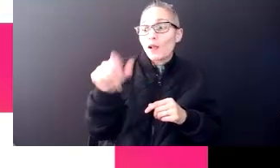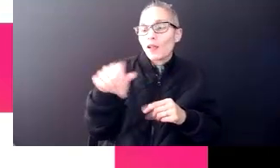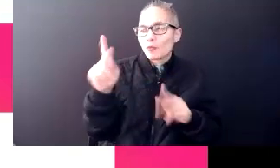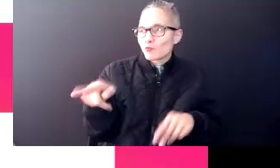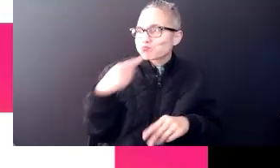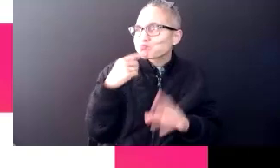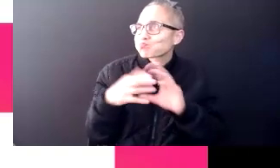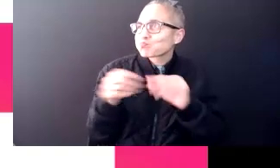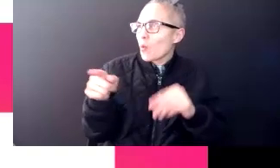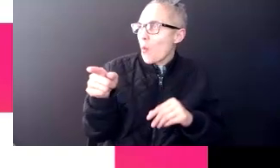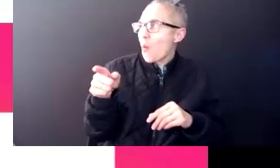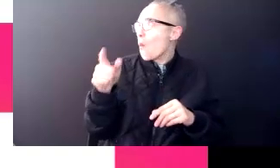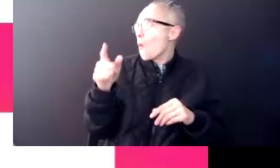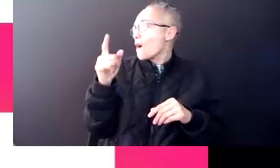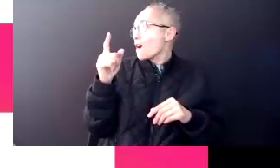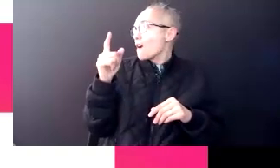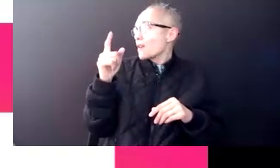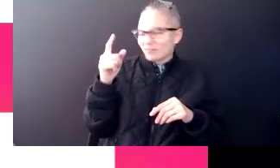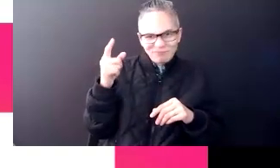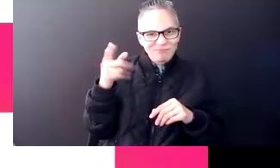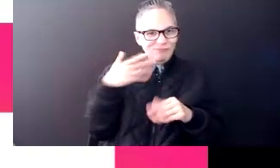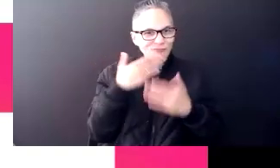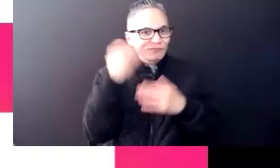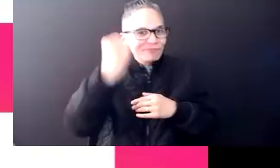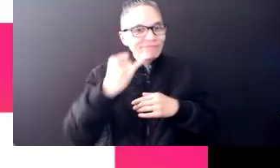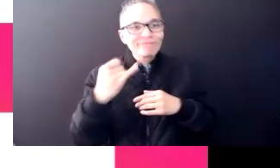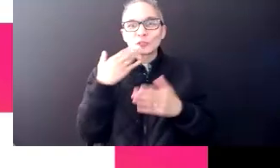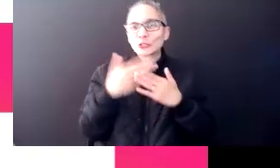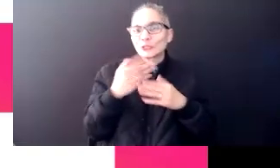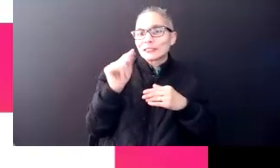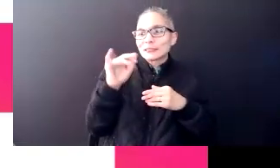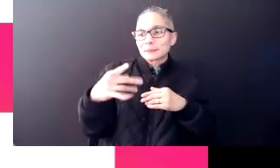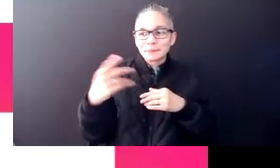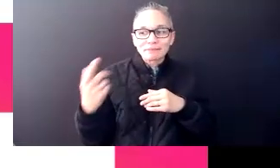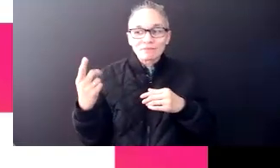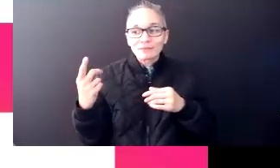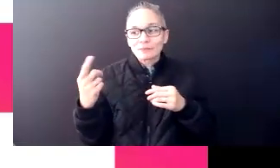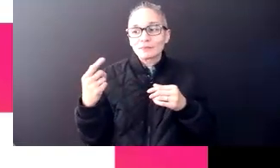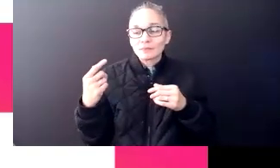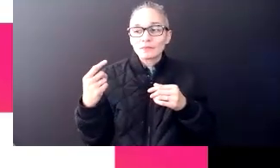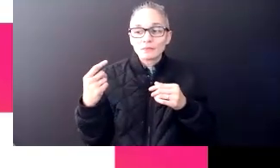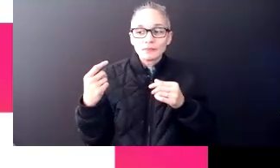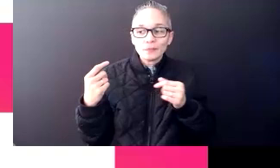you know, you're thinking of or someone in your group thought of, that you want to share.